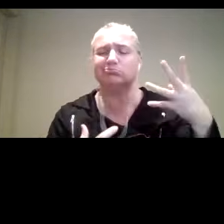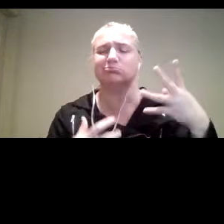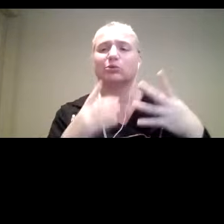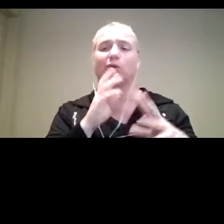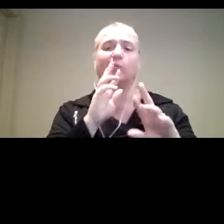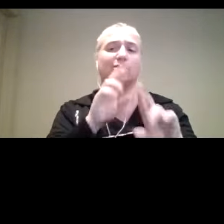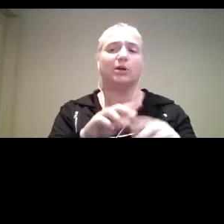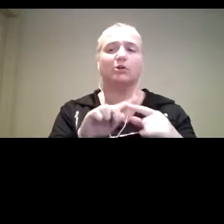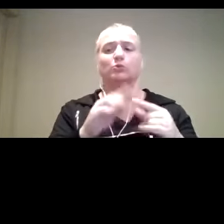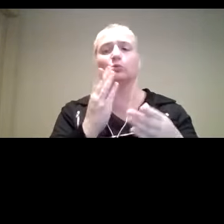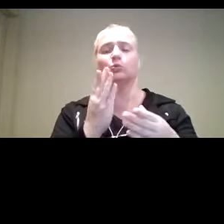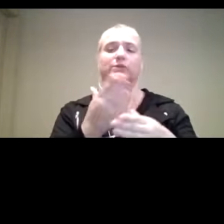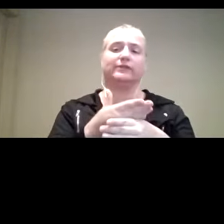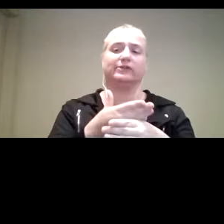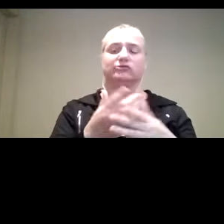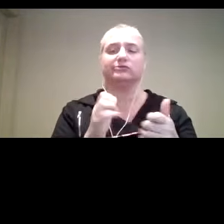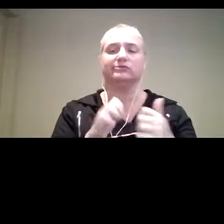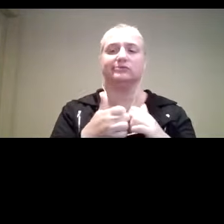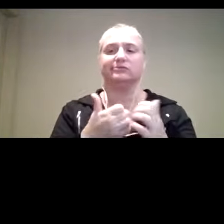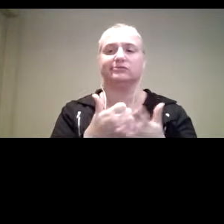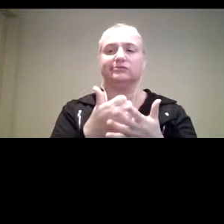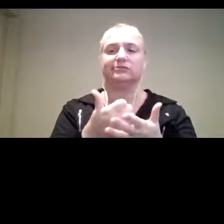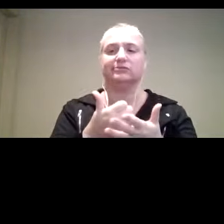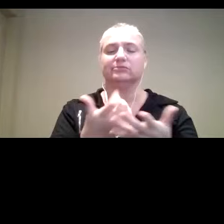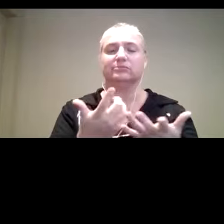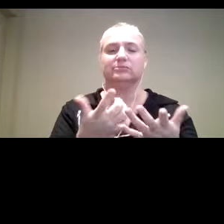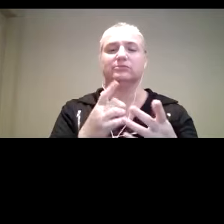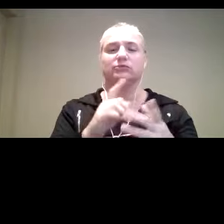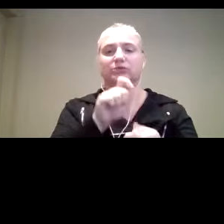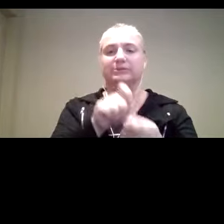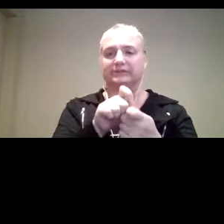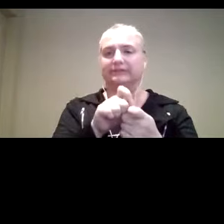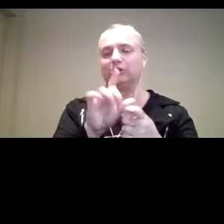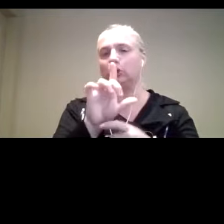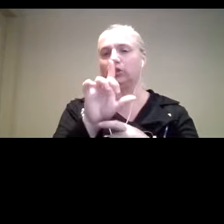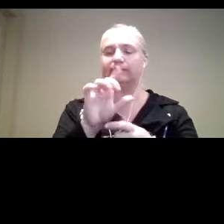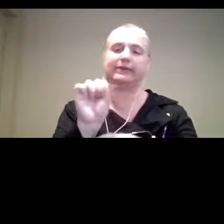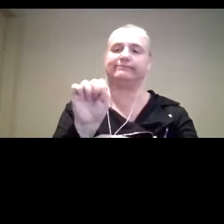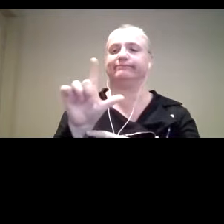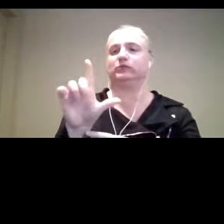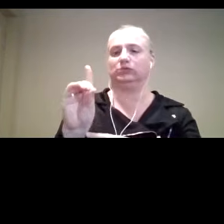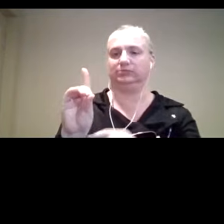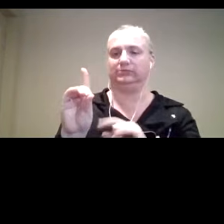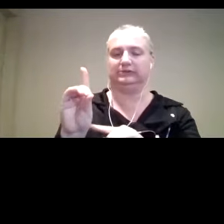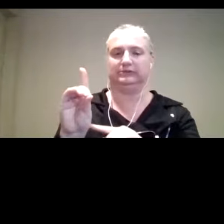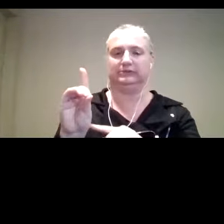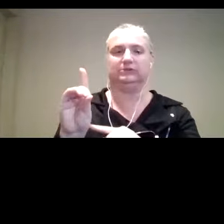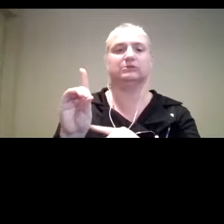of determining specific learning disability. We can do other types and ways.